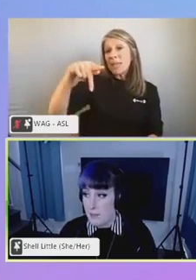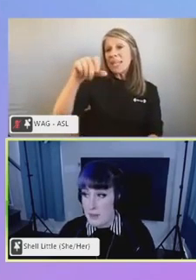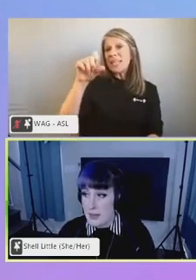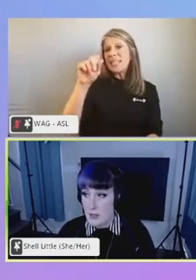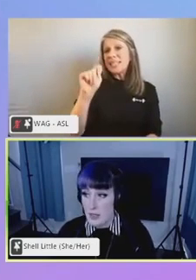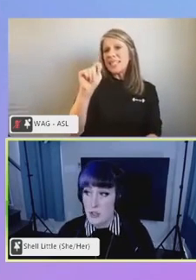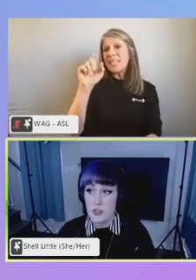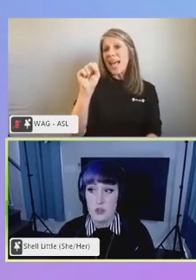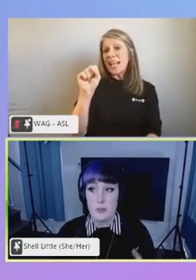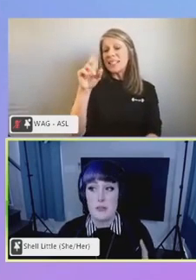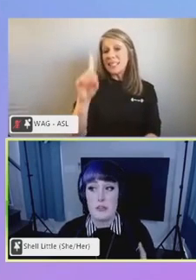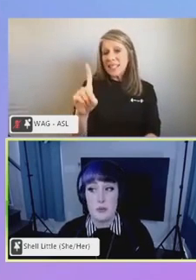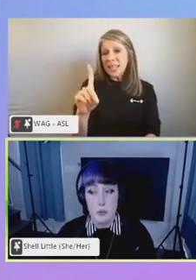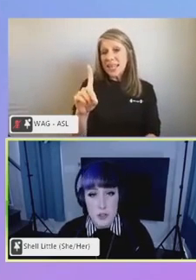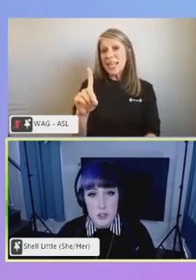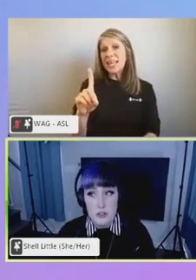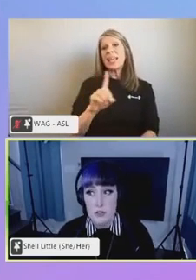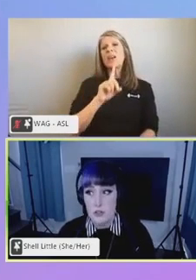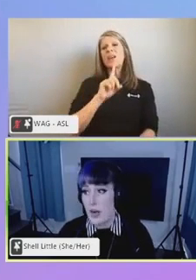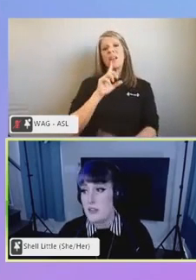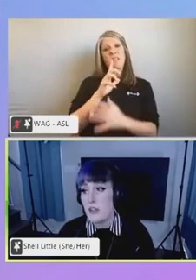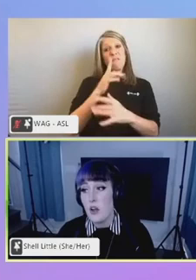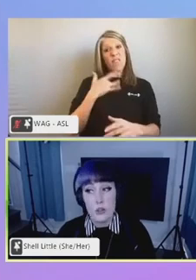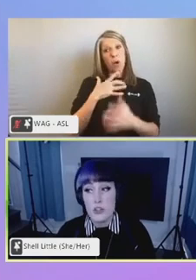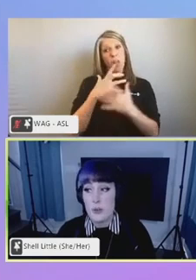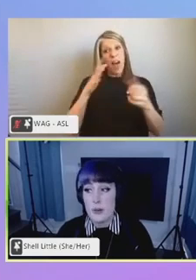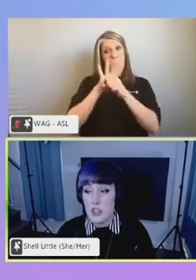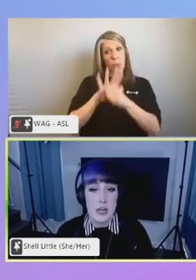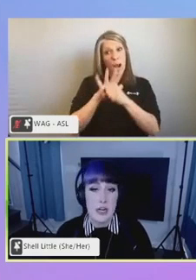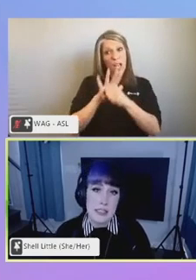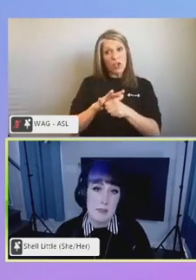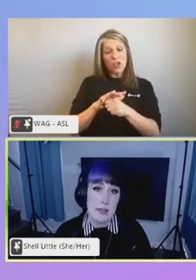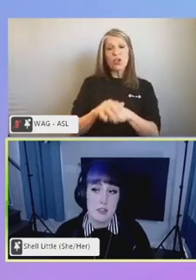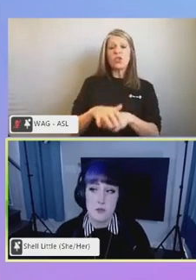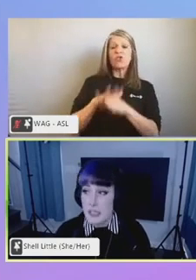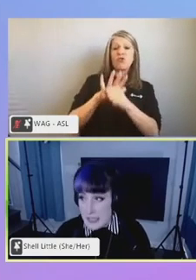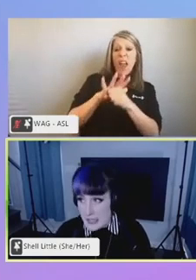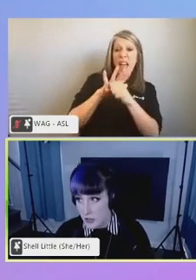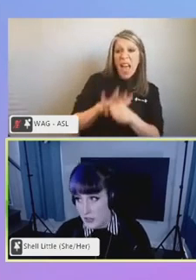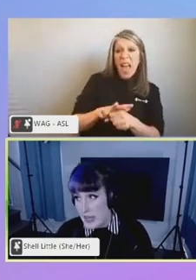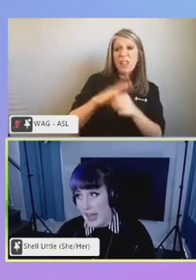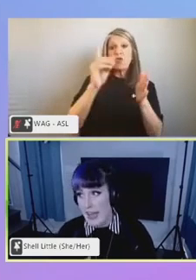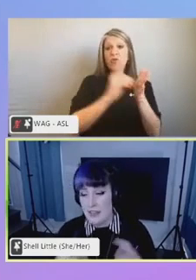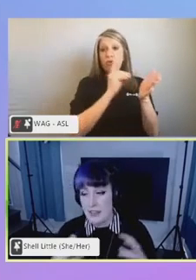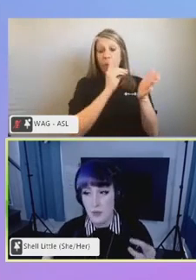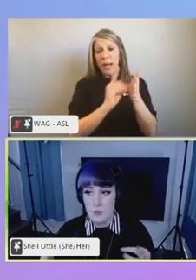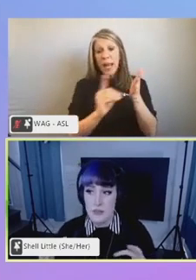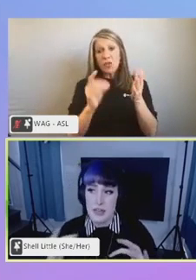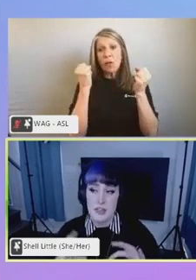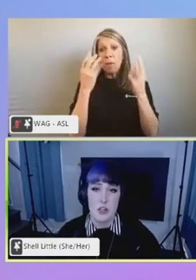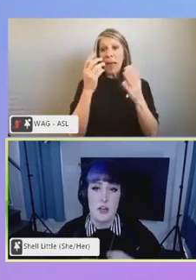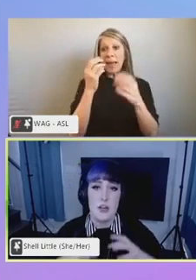long-term workplace trauma is another recognized definition that can lead to things like PTSD. Individuals may be